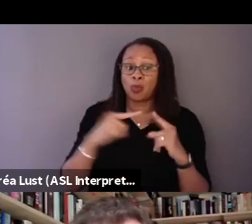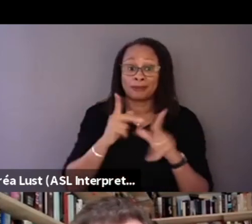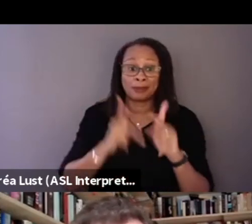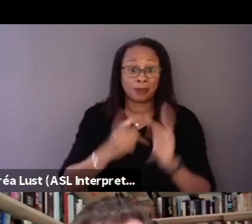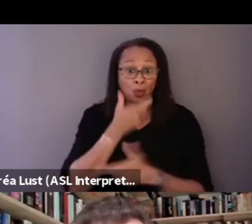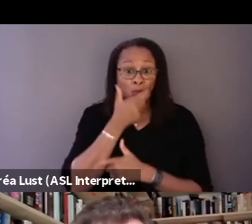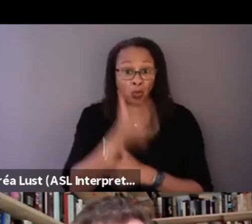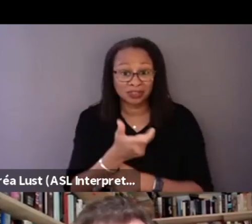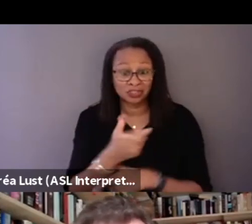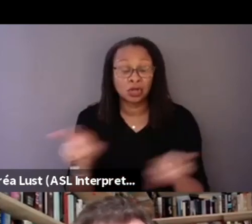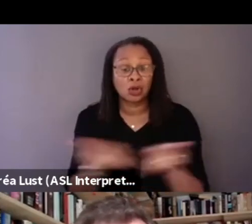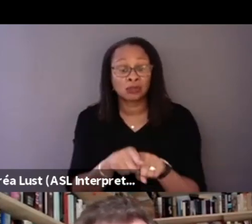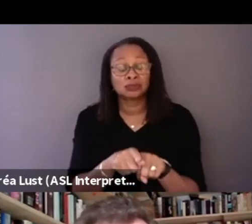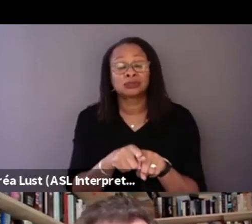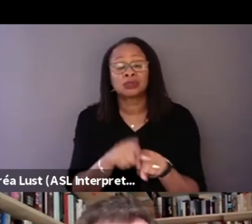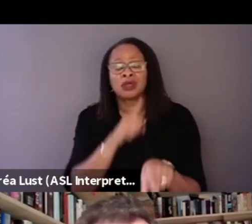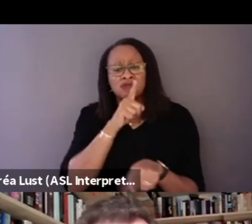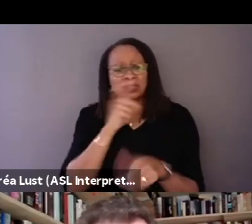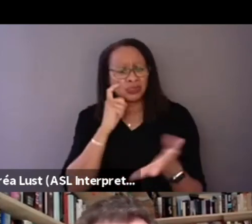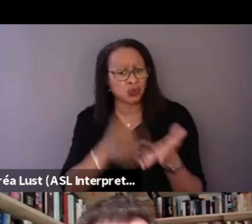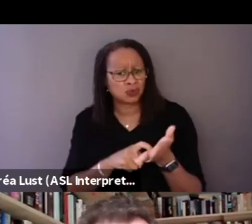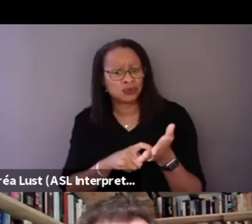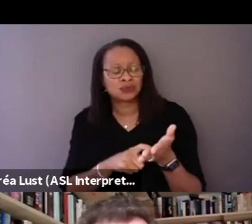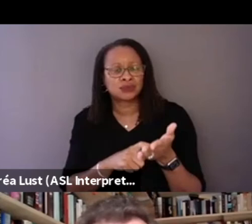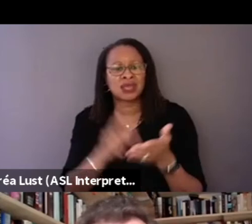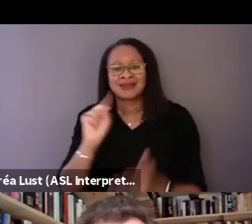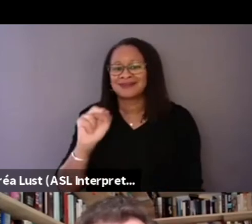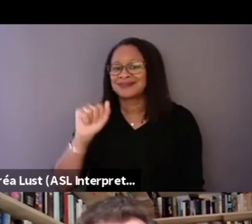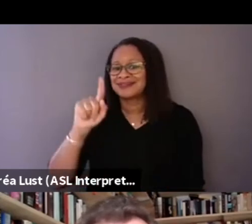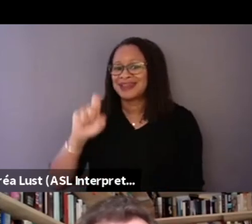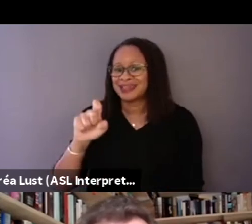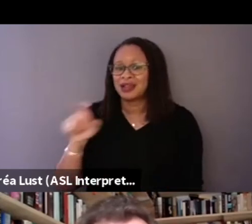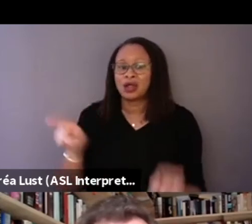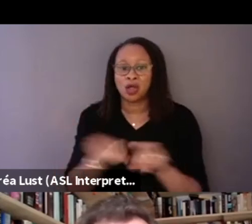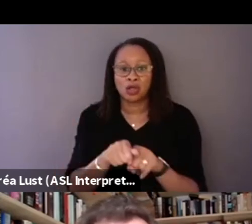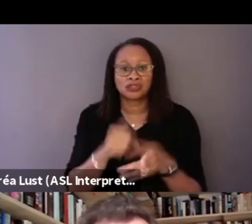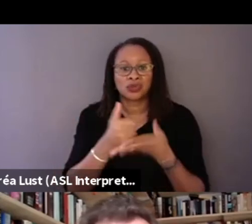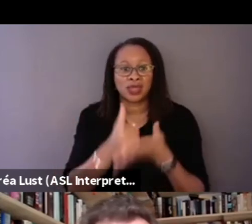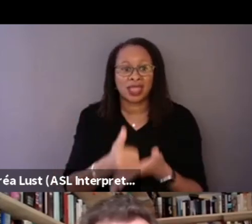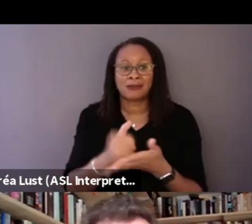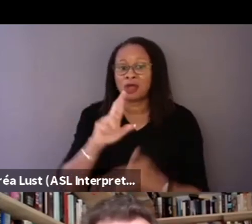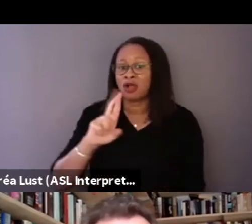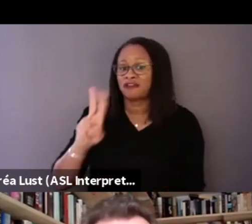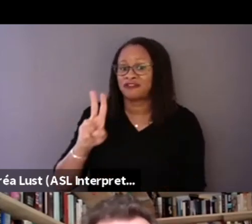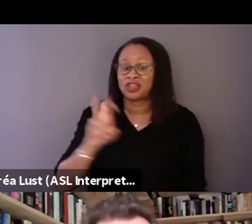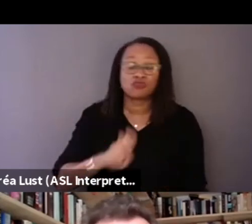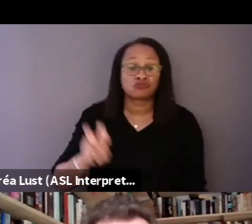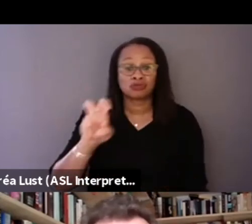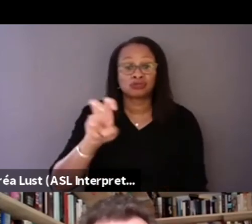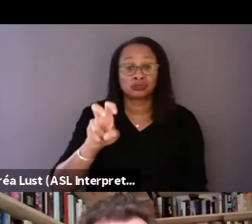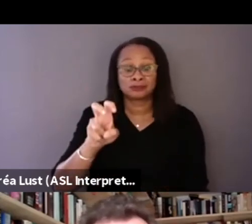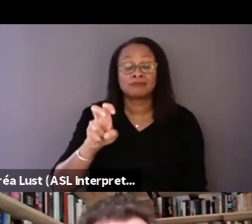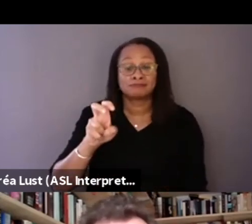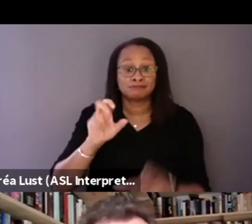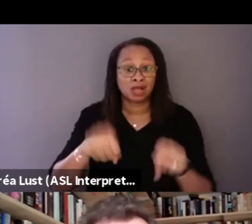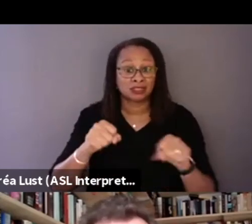they also really take note of, you know, Nate who also helps make the RV road trip possible because he was there with Ady every single day